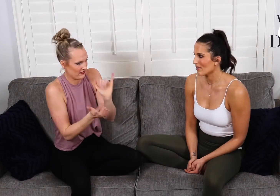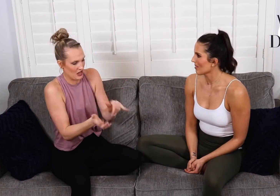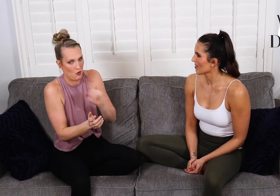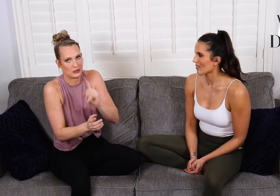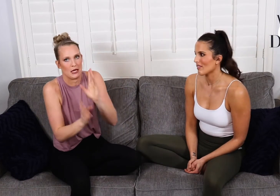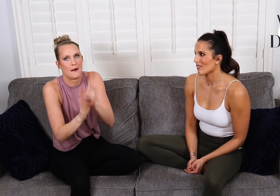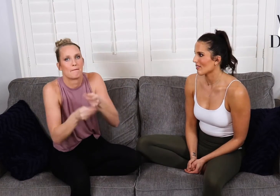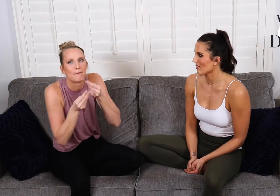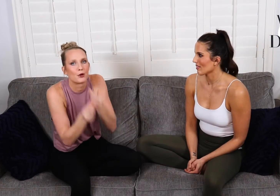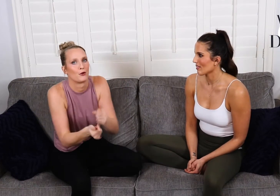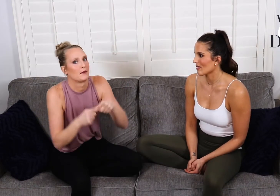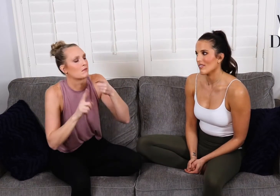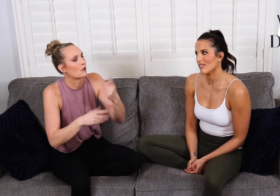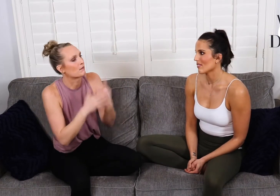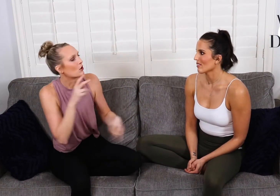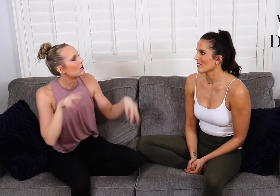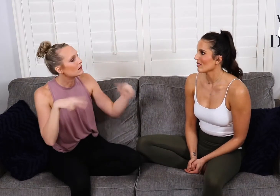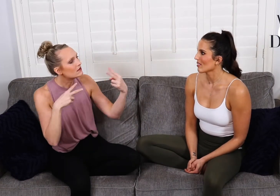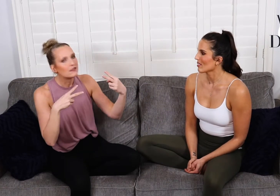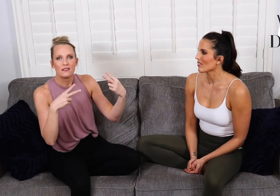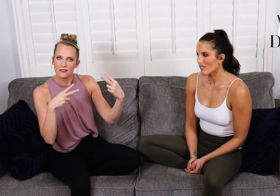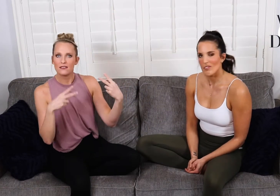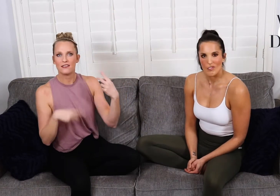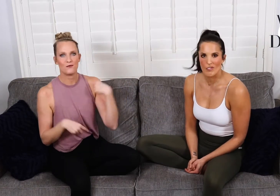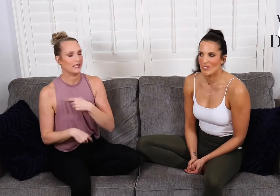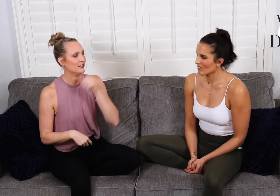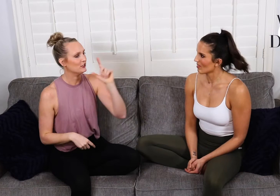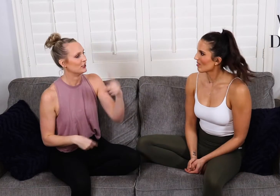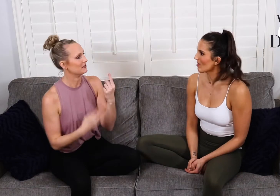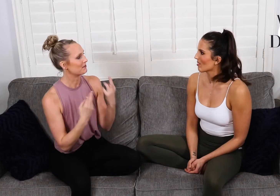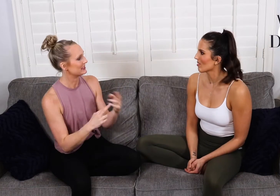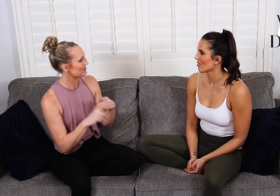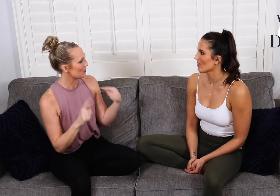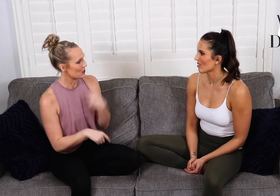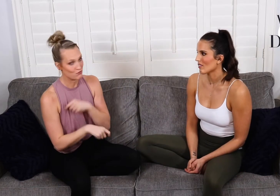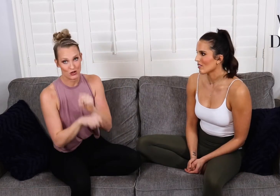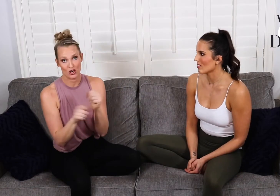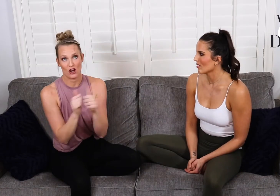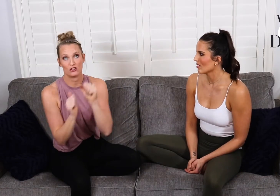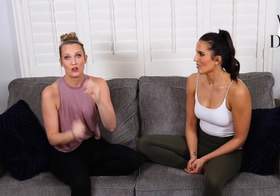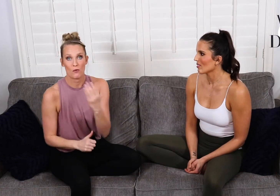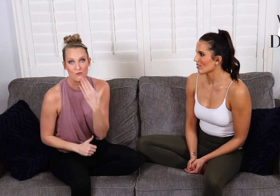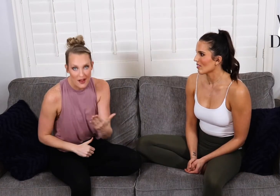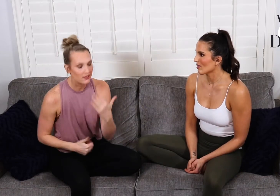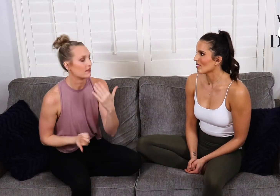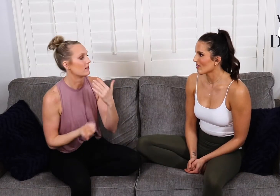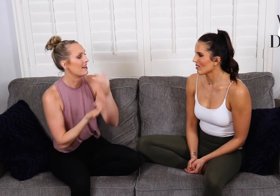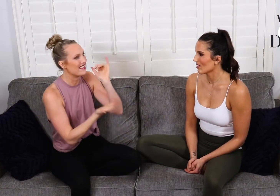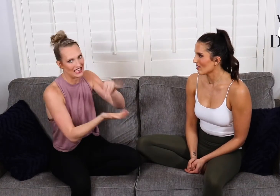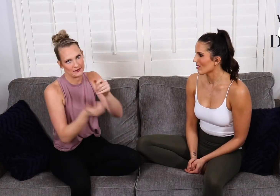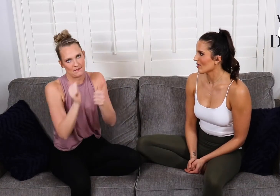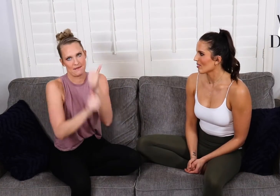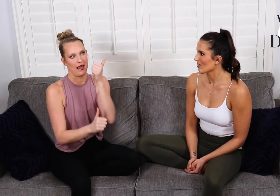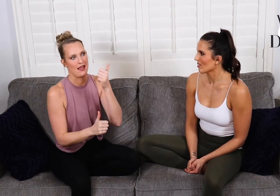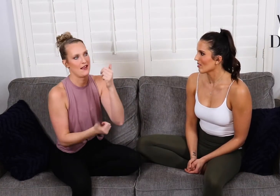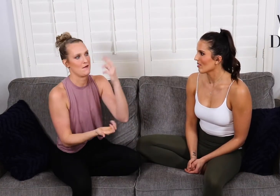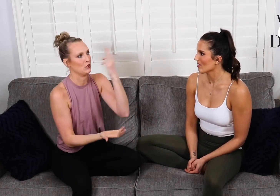of that was so smooth to the point where we looked at each other and we're like not only are we best friends, but we work together so well, and that's